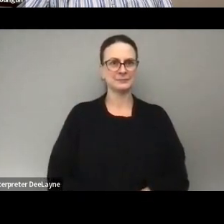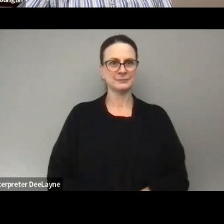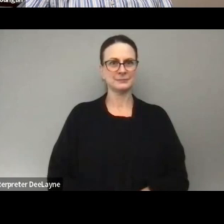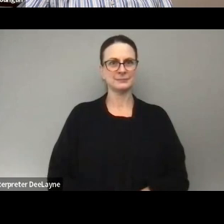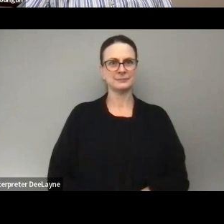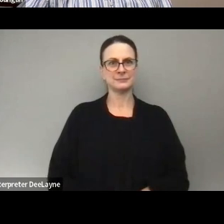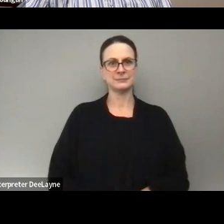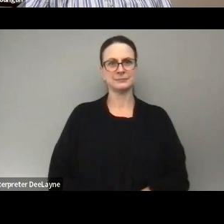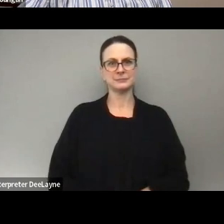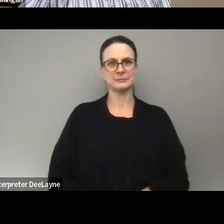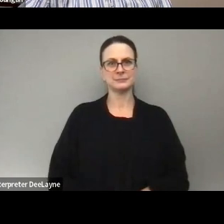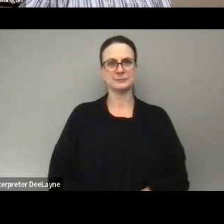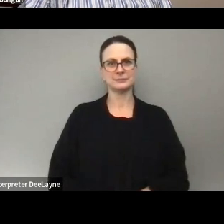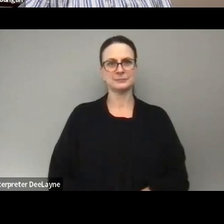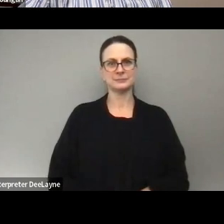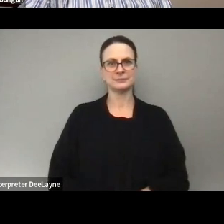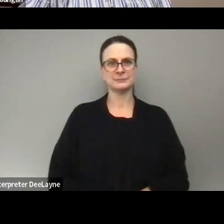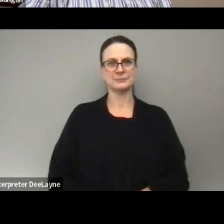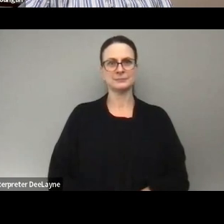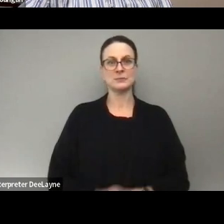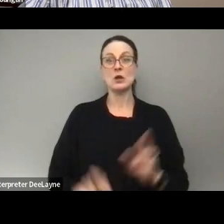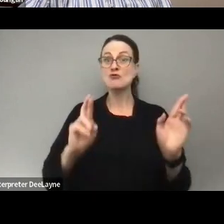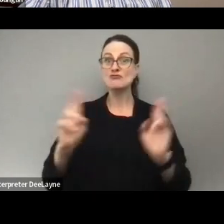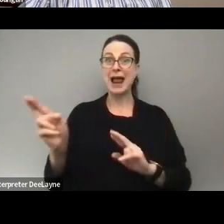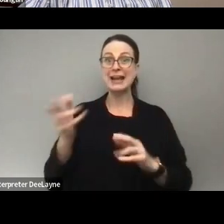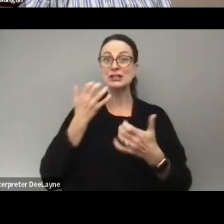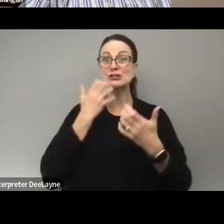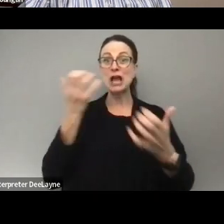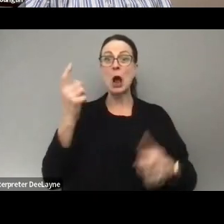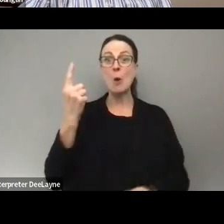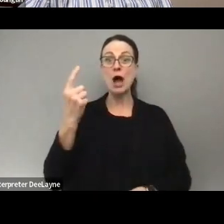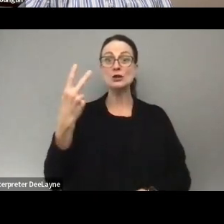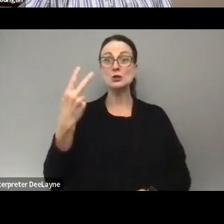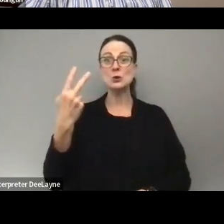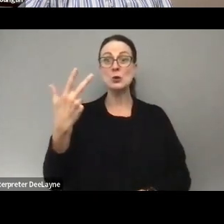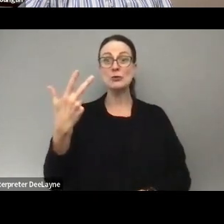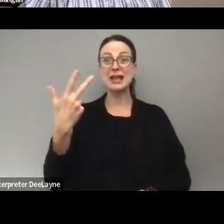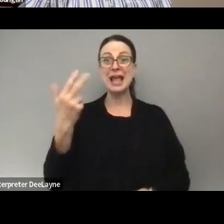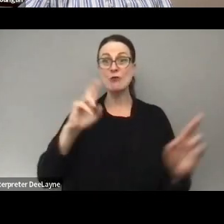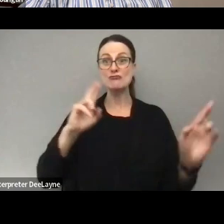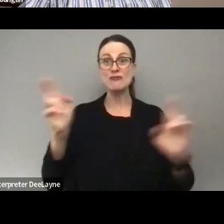And when they were ready, they shouted, One, two, three, ready, aim, fire!